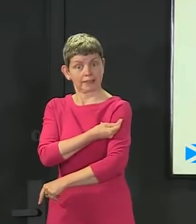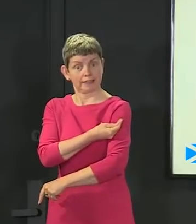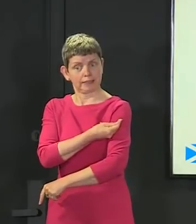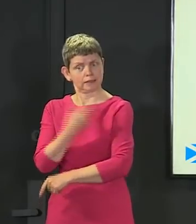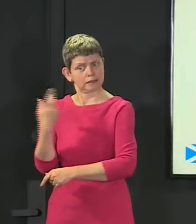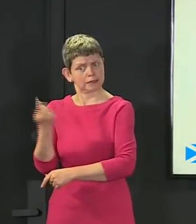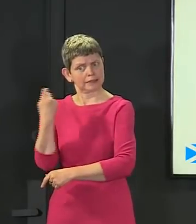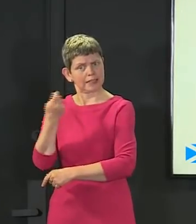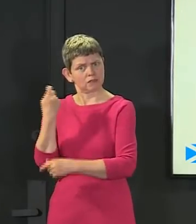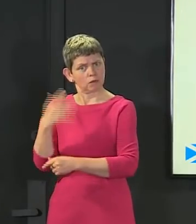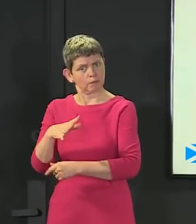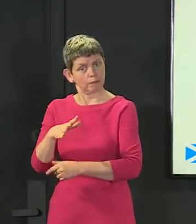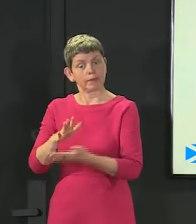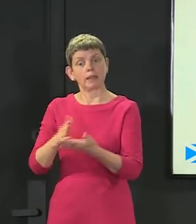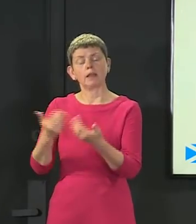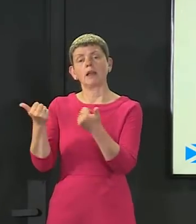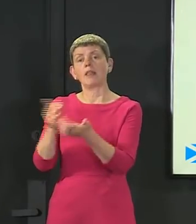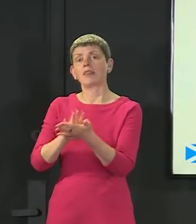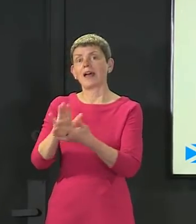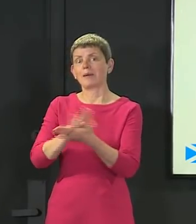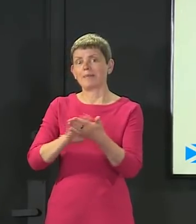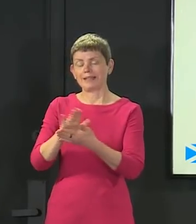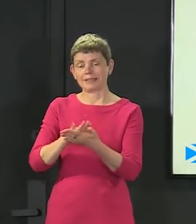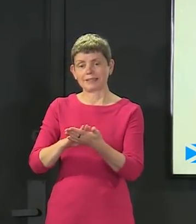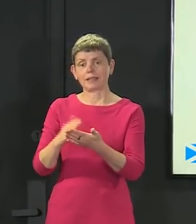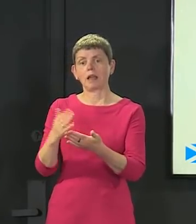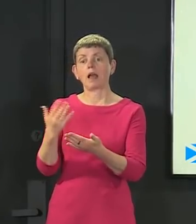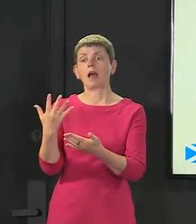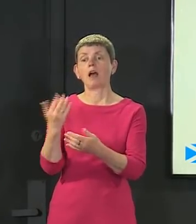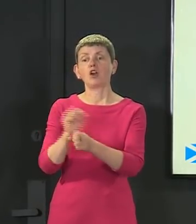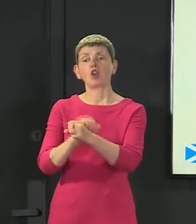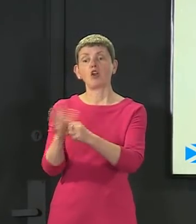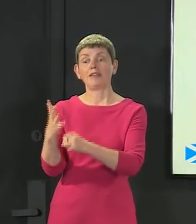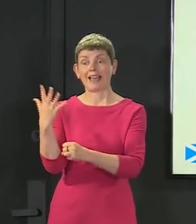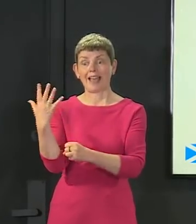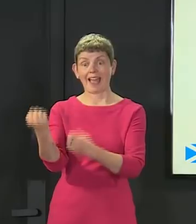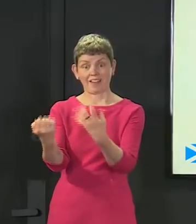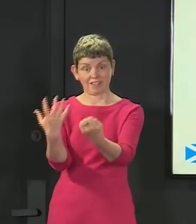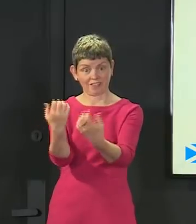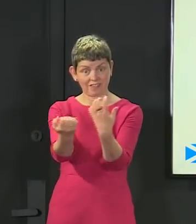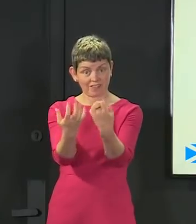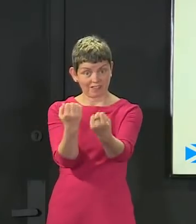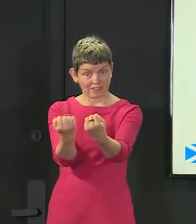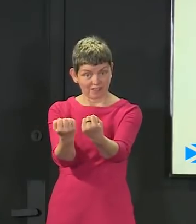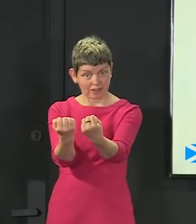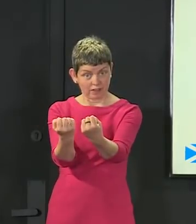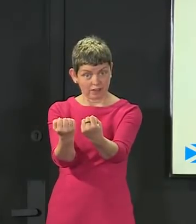a decoupling of the infections numbers that we have across the country and the way that they